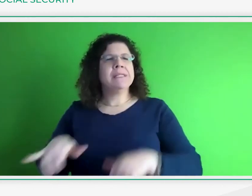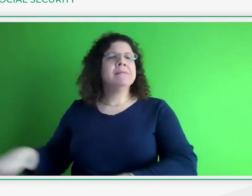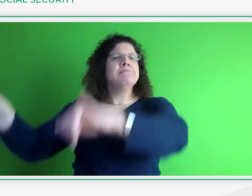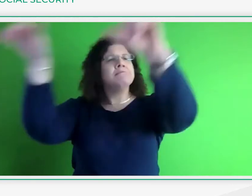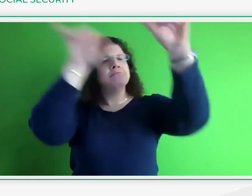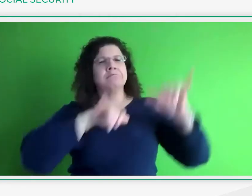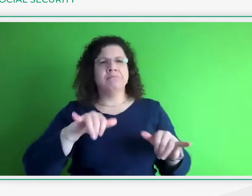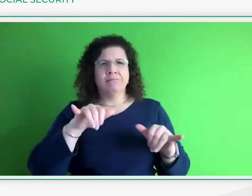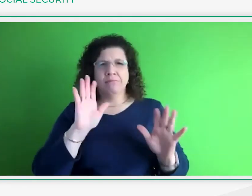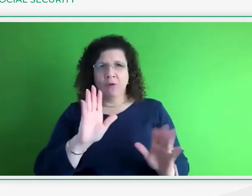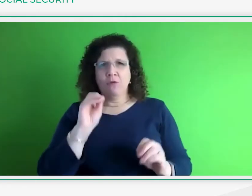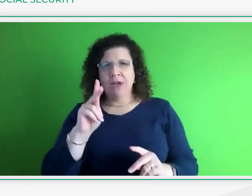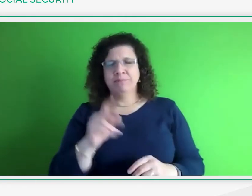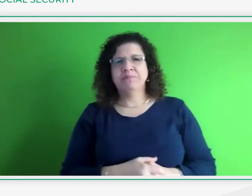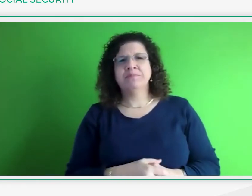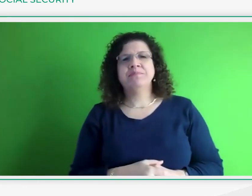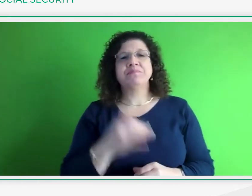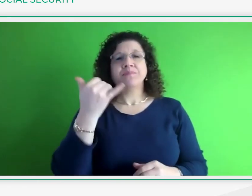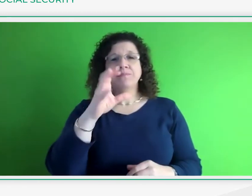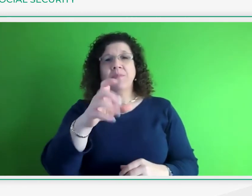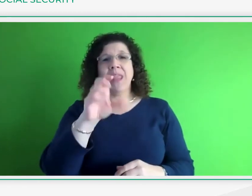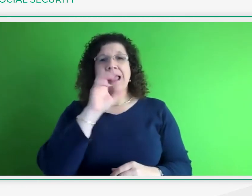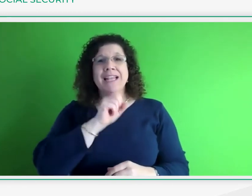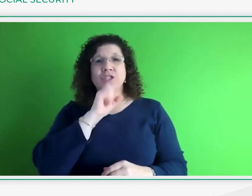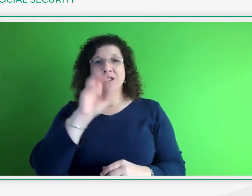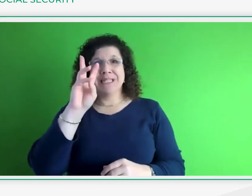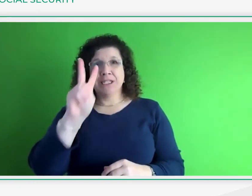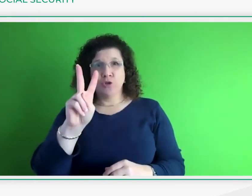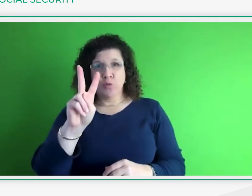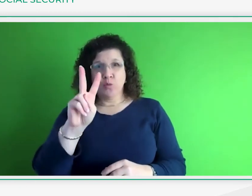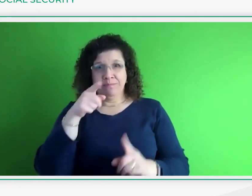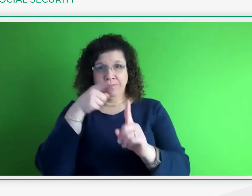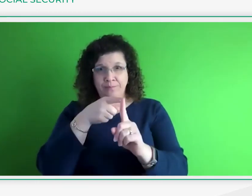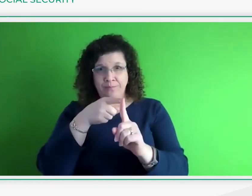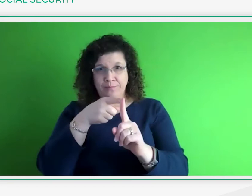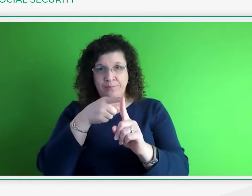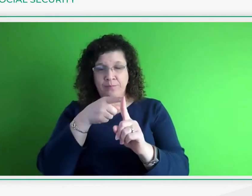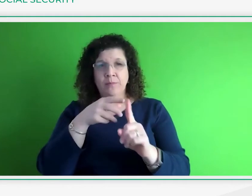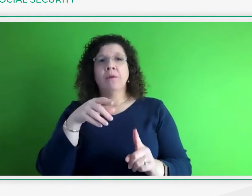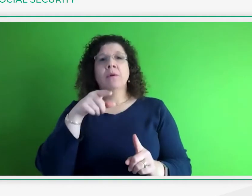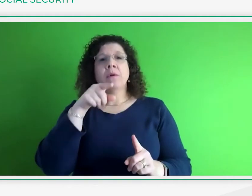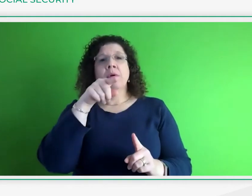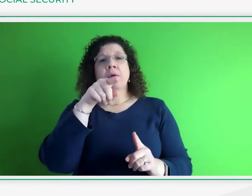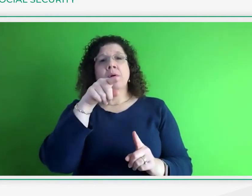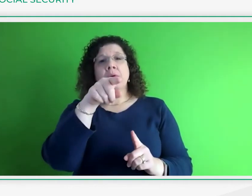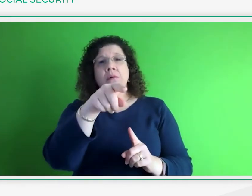But it's very common out there to claim Social Security Disability before your full retirement age of Social Security.